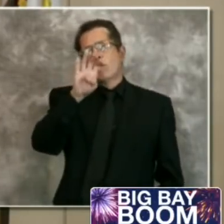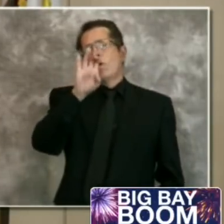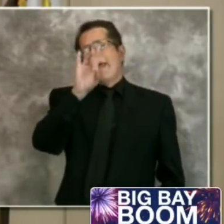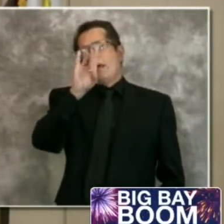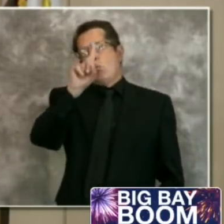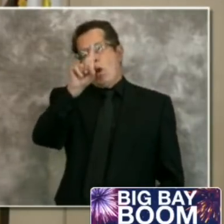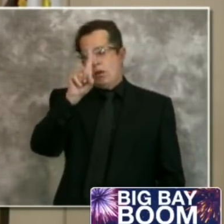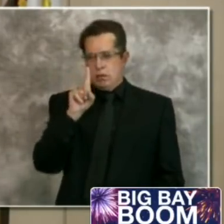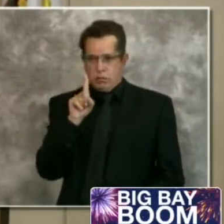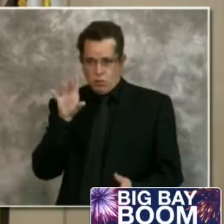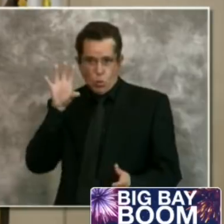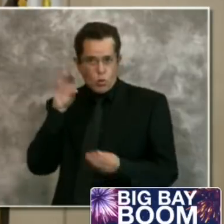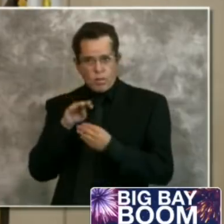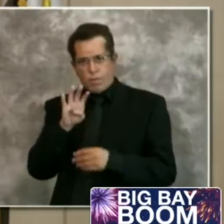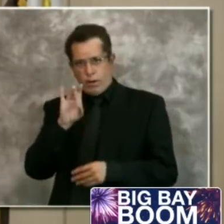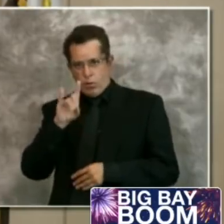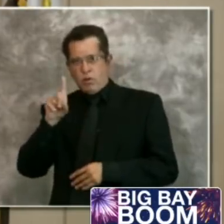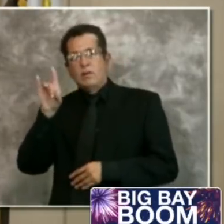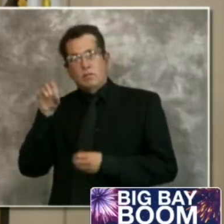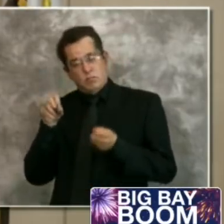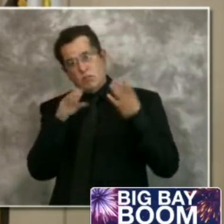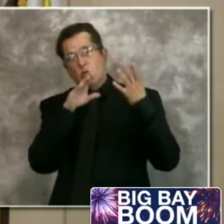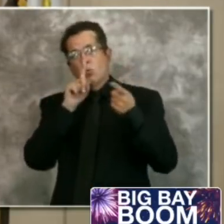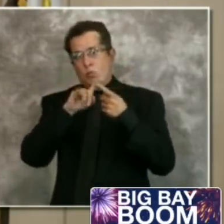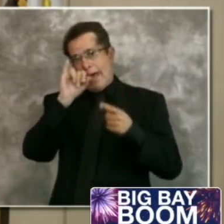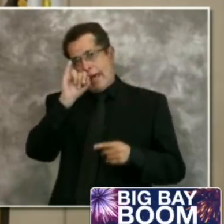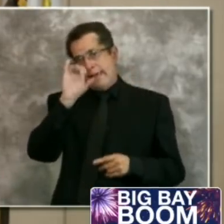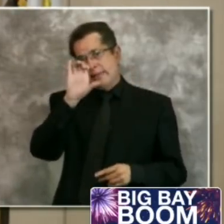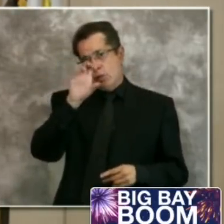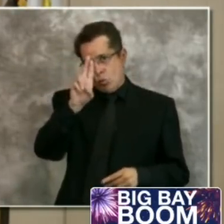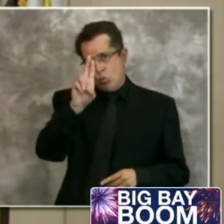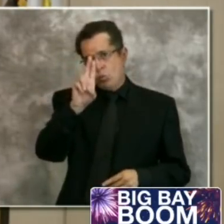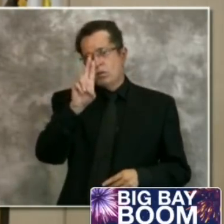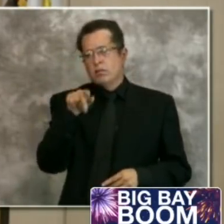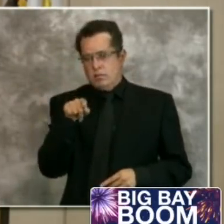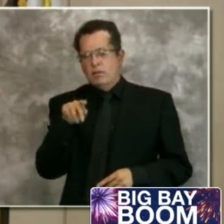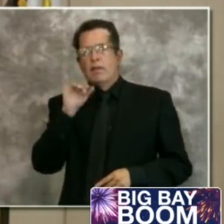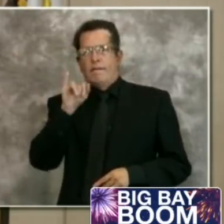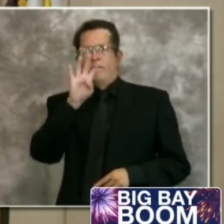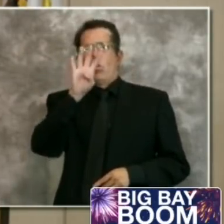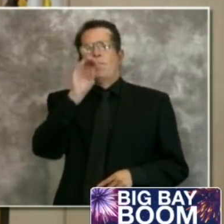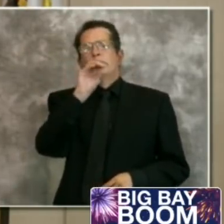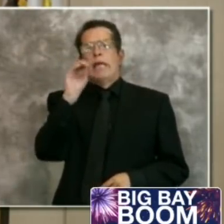MALES, 49%. AND 1754, OR 13% OF THE CASES HAVE BEEN HOSPITALIZED. 481 OF THE TOTAL